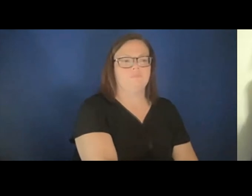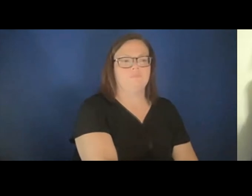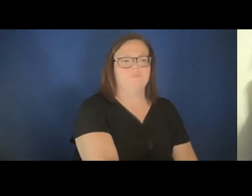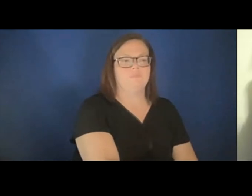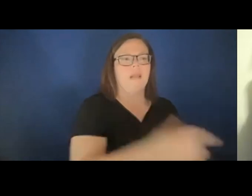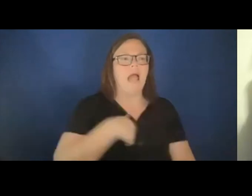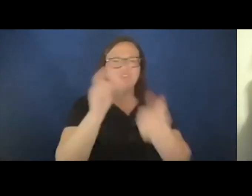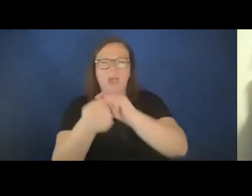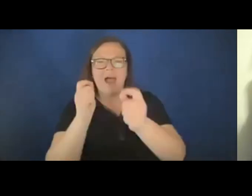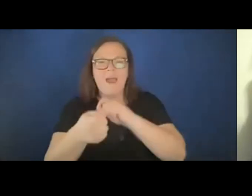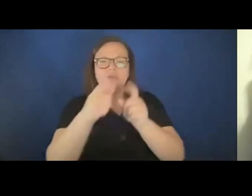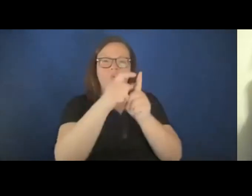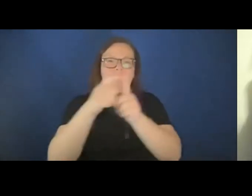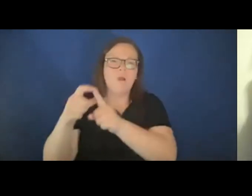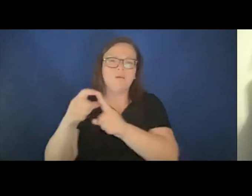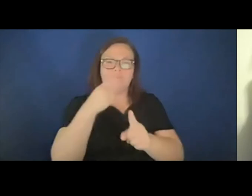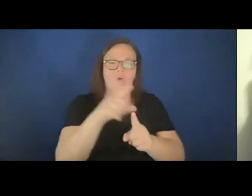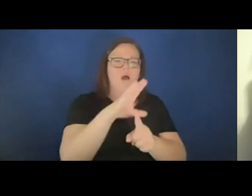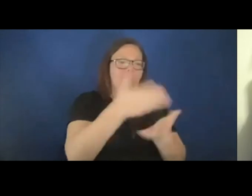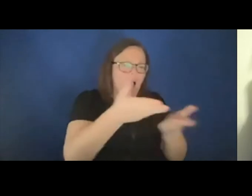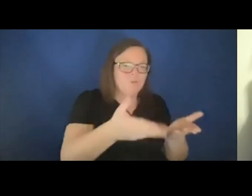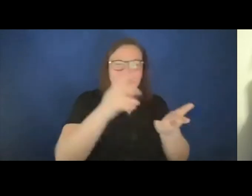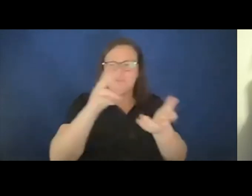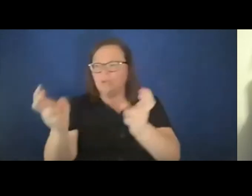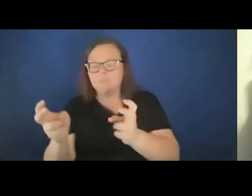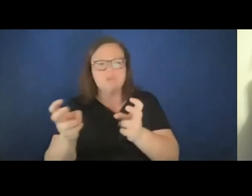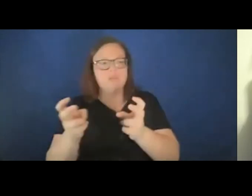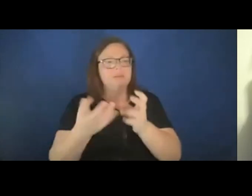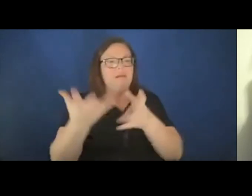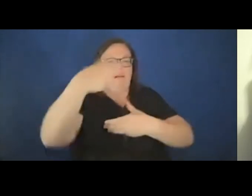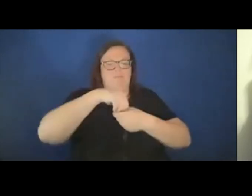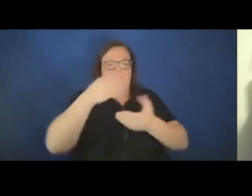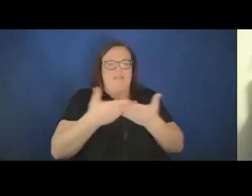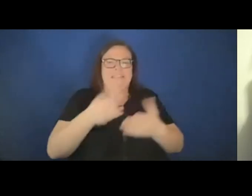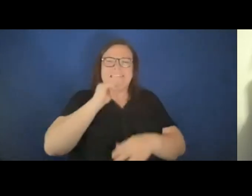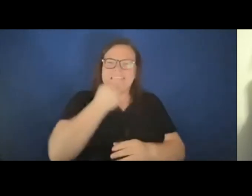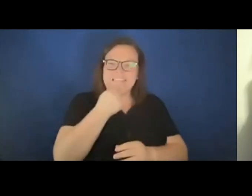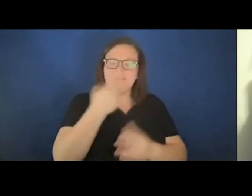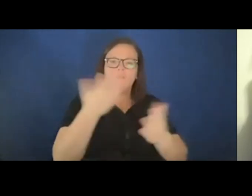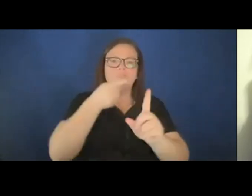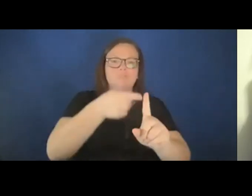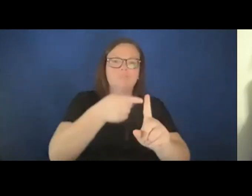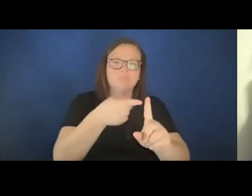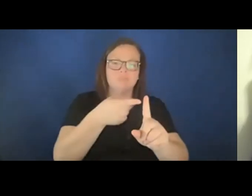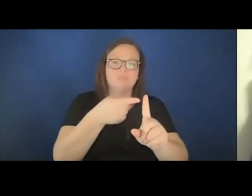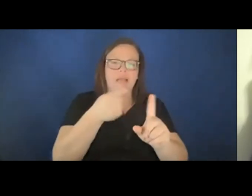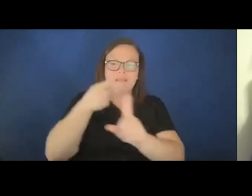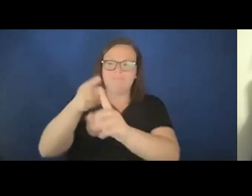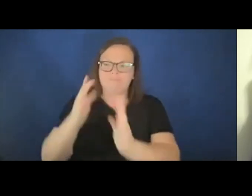the transitive, from object to subject, materializing the intensity of the signified in the signifier—a